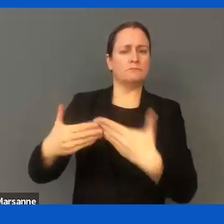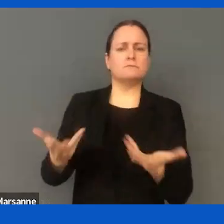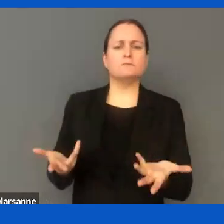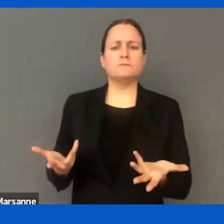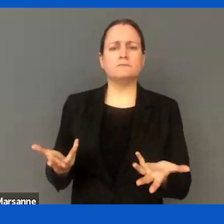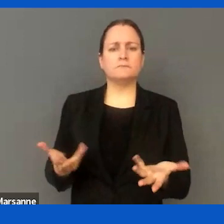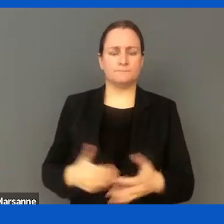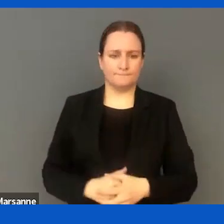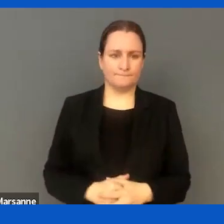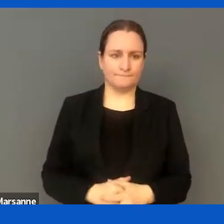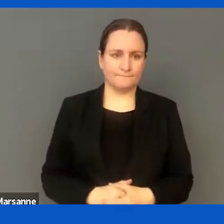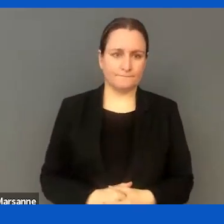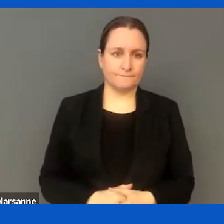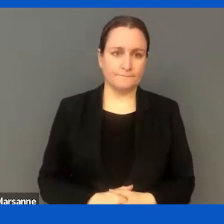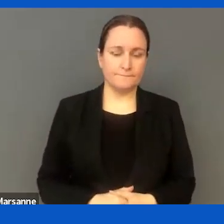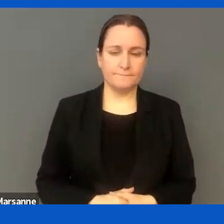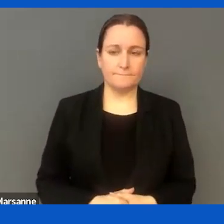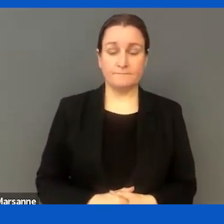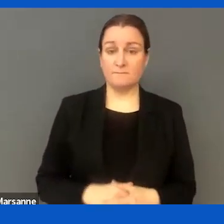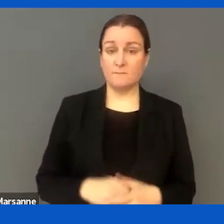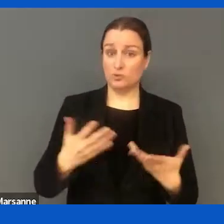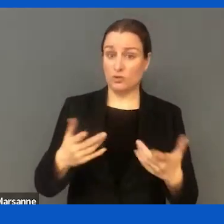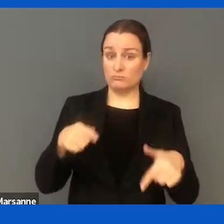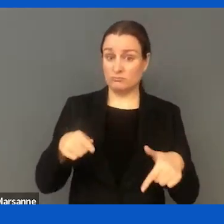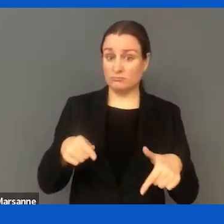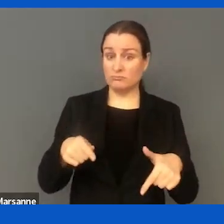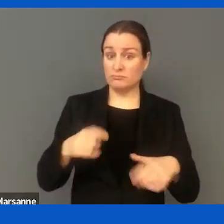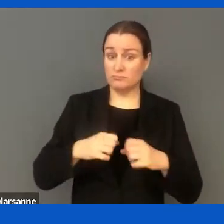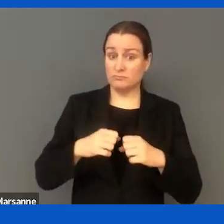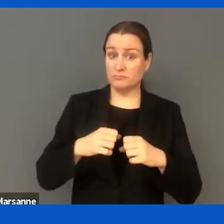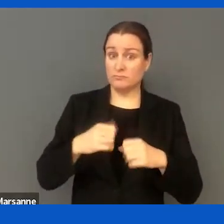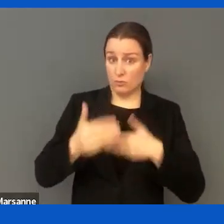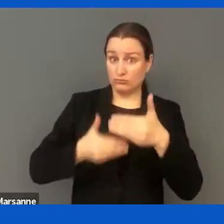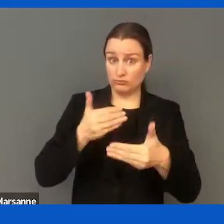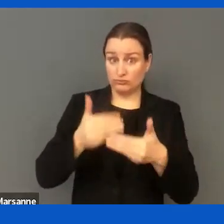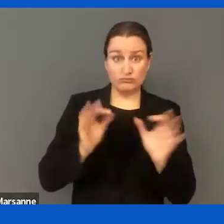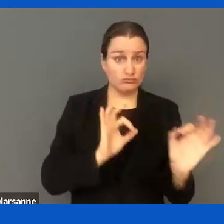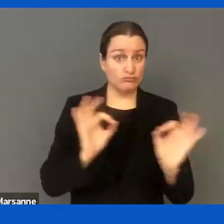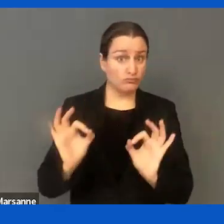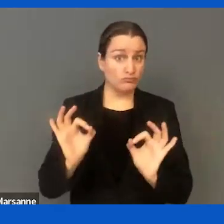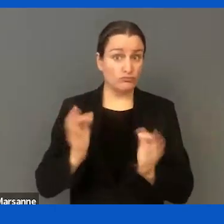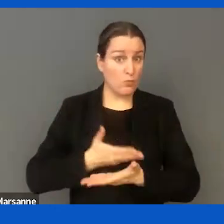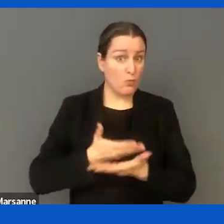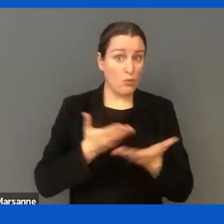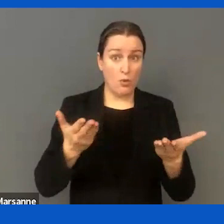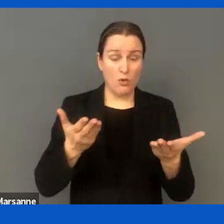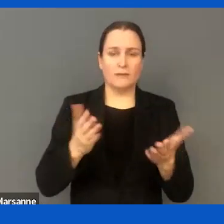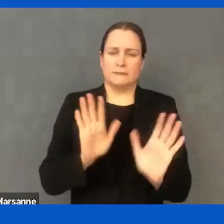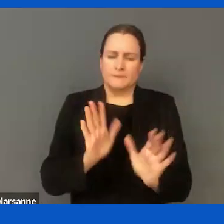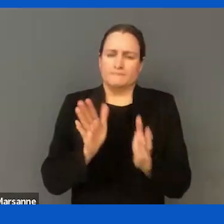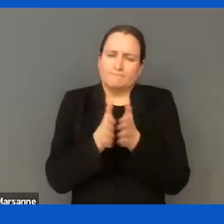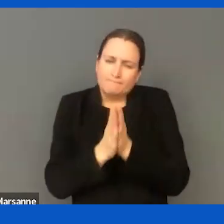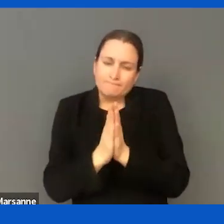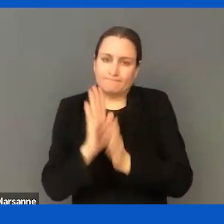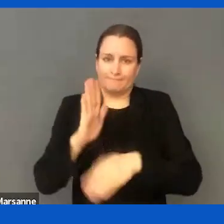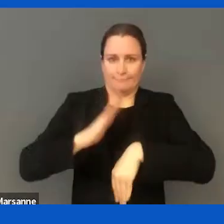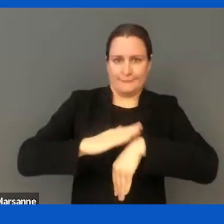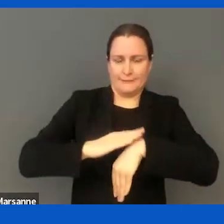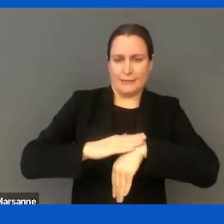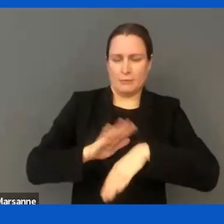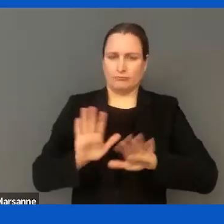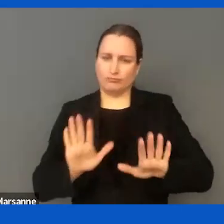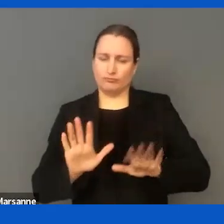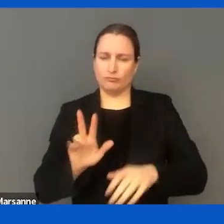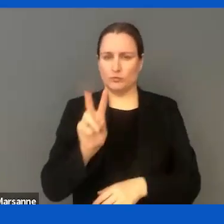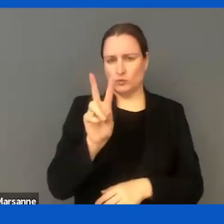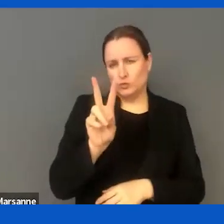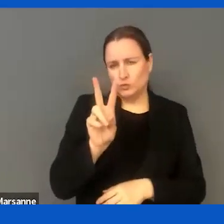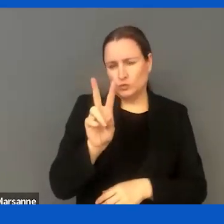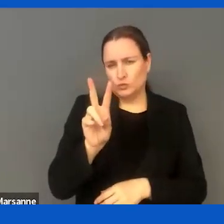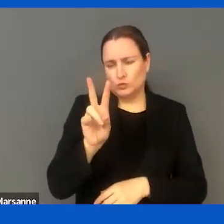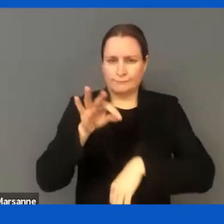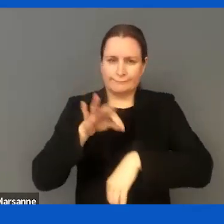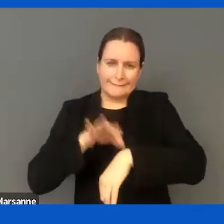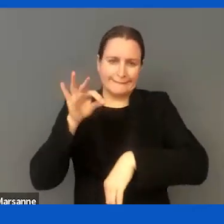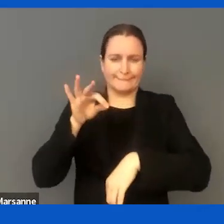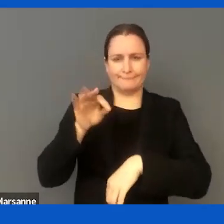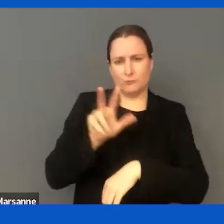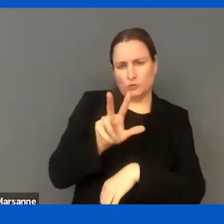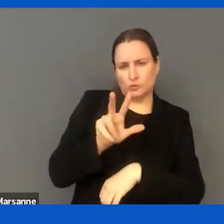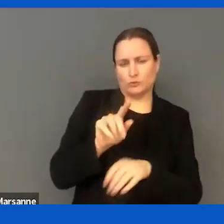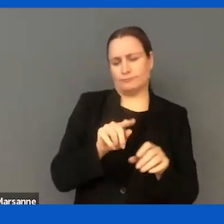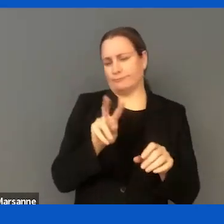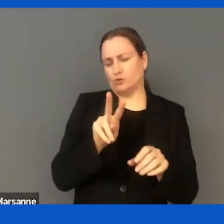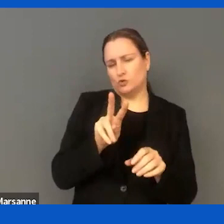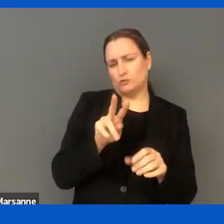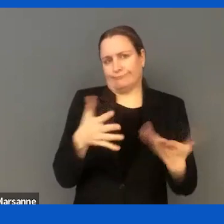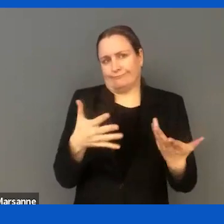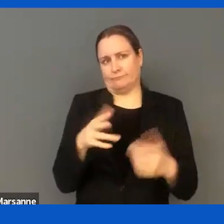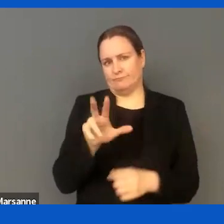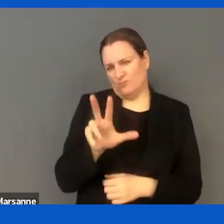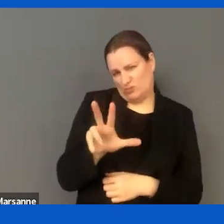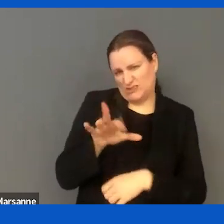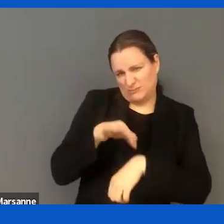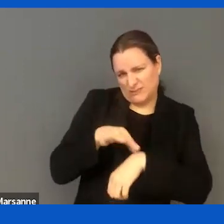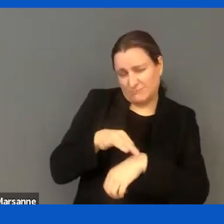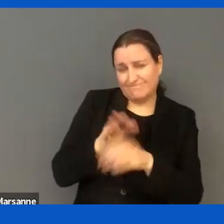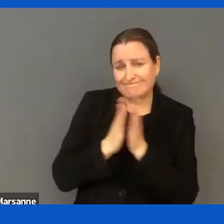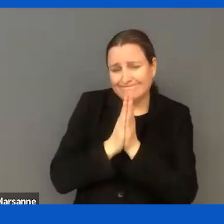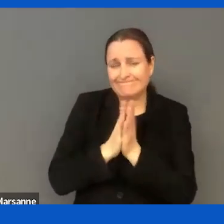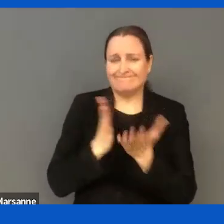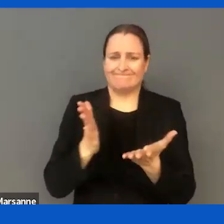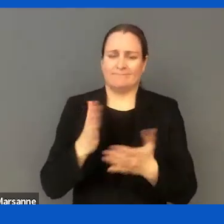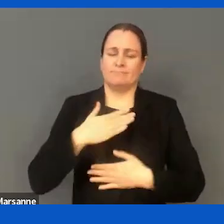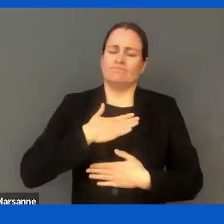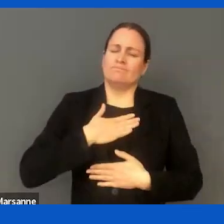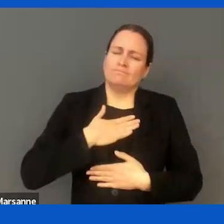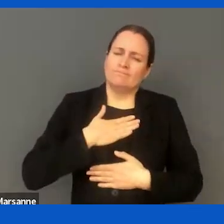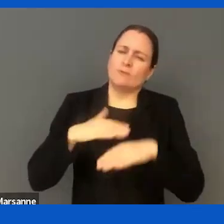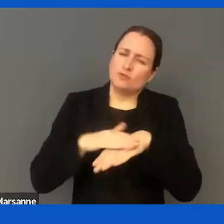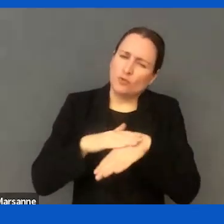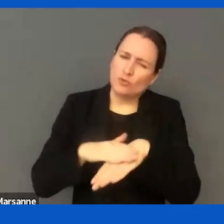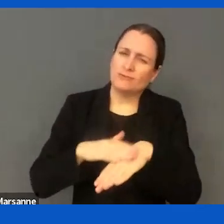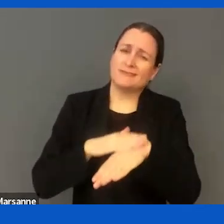and we'll get started again. We apologize for this inconvenience, but we'll be right back.